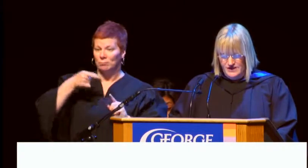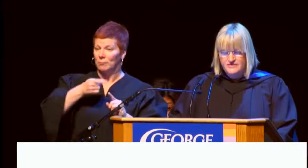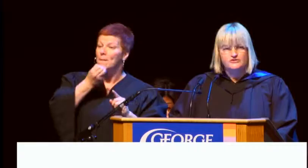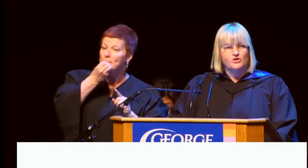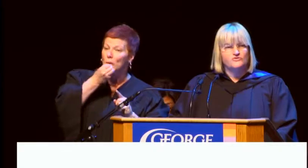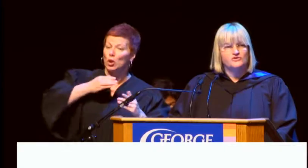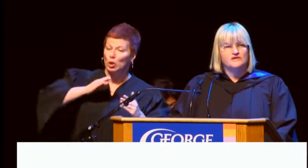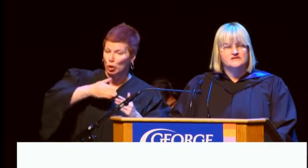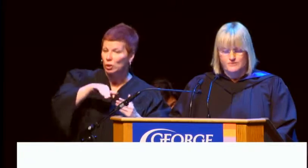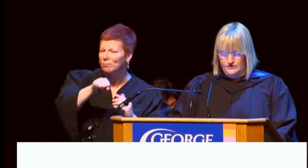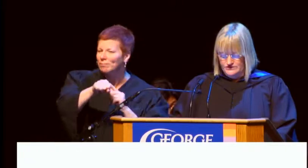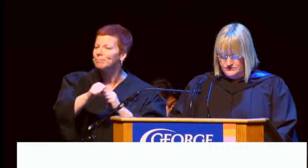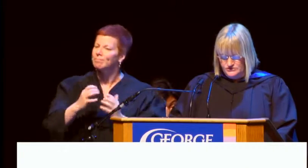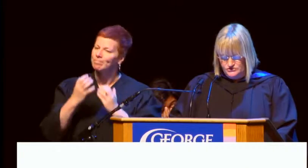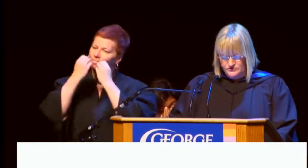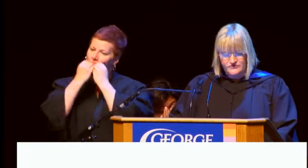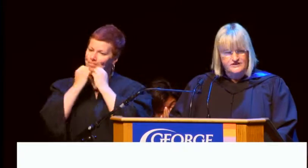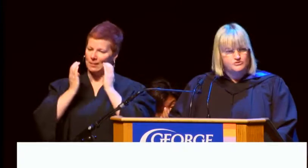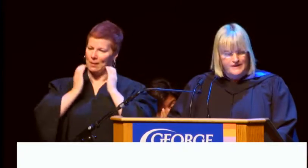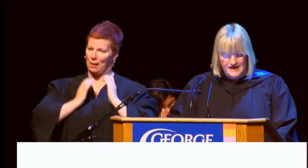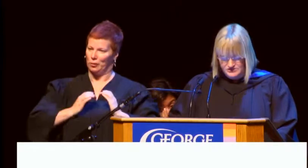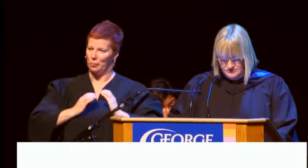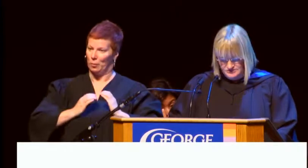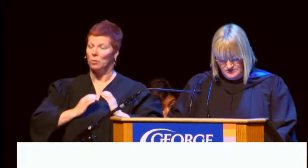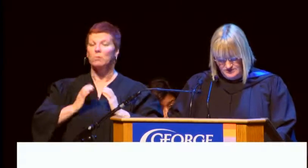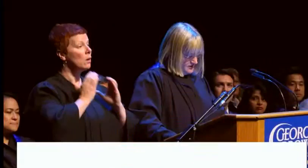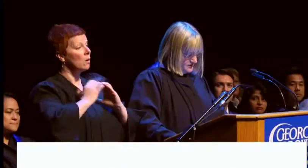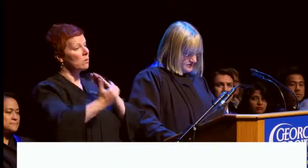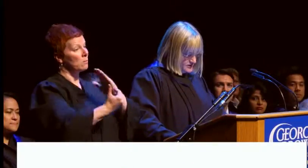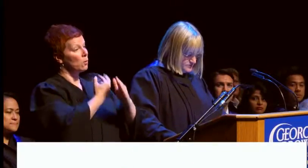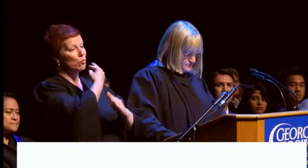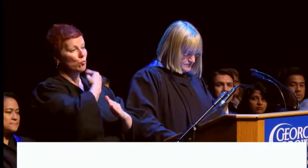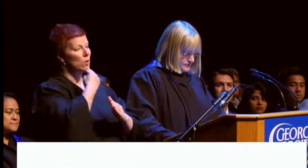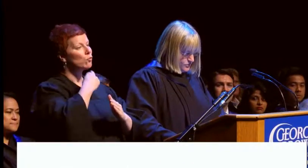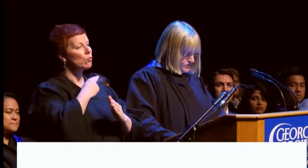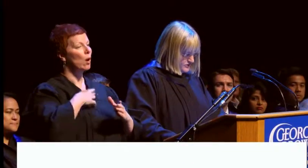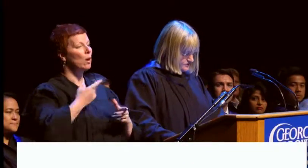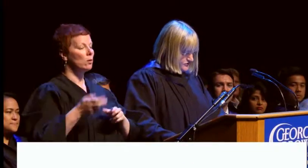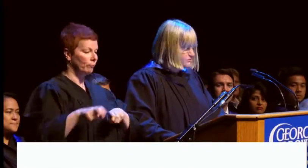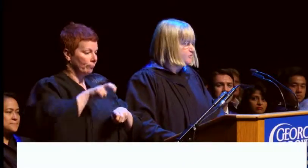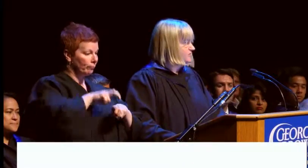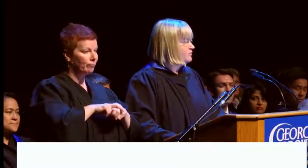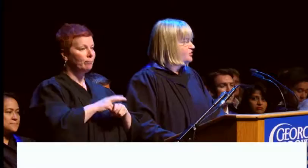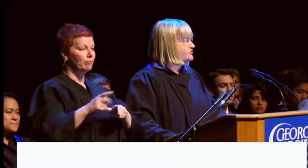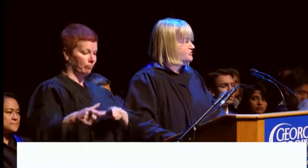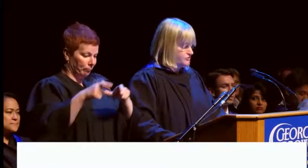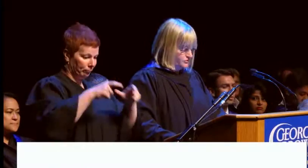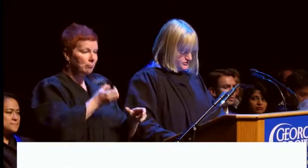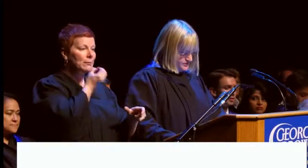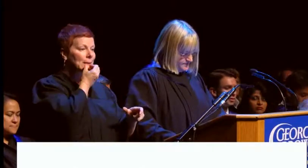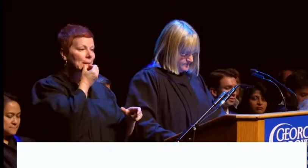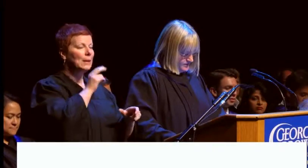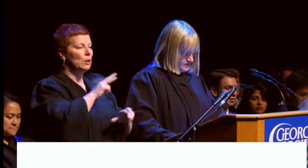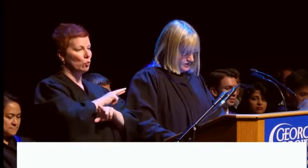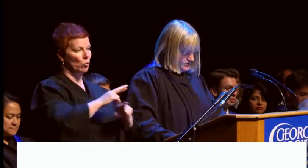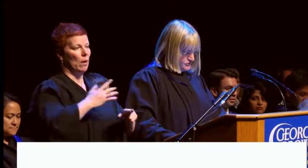THEIR OVERALL EXPERIENCE MUST REFLECT YOUR PASSION AND THE CUSTOMER MUST FEEL WELCOMED THE MOMENT THEY WALK THROUGH YOUR DOORS.